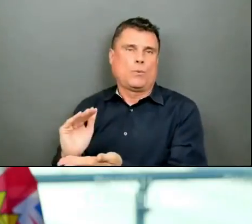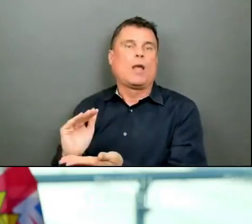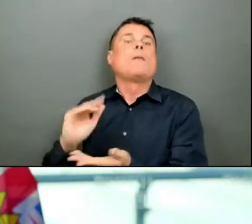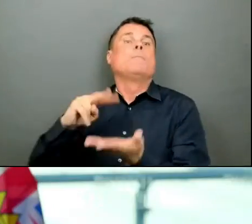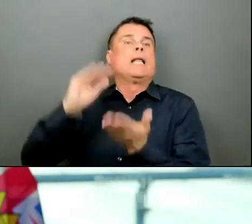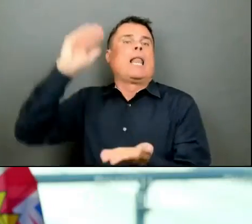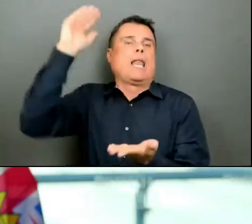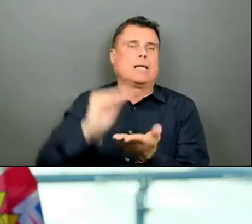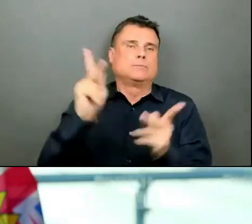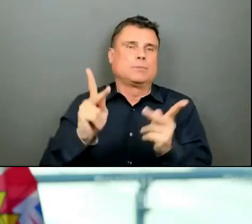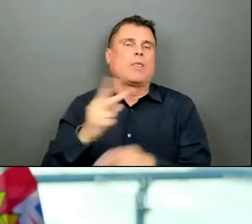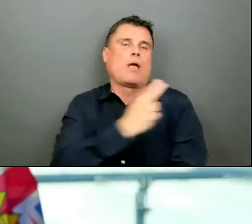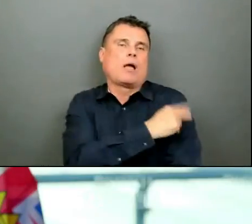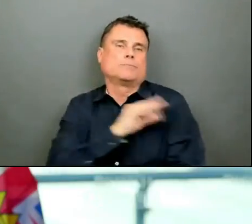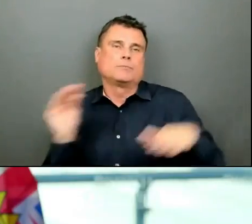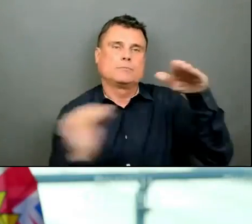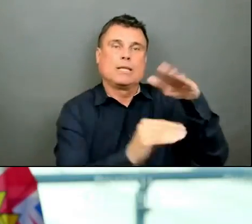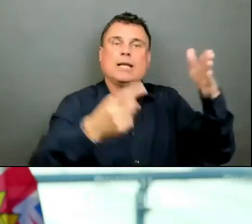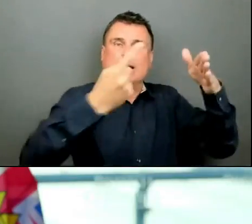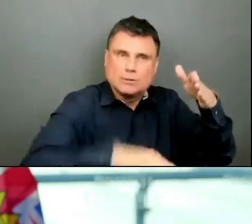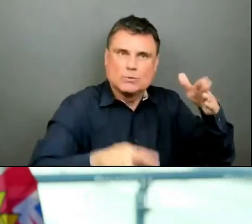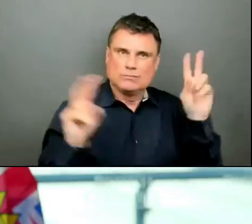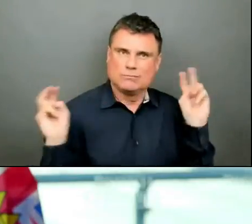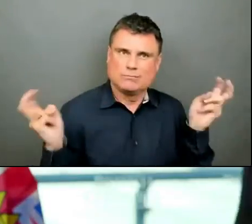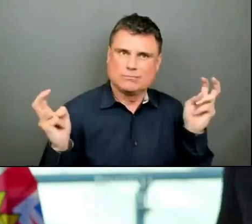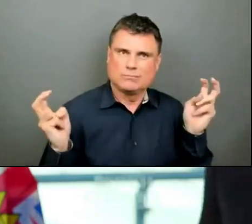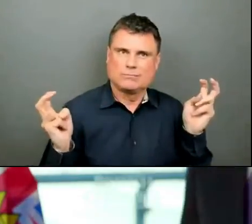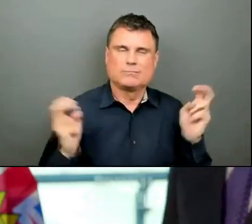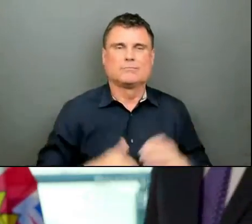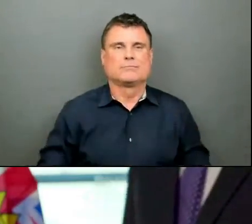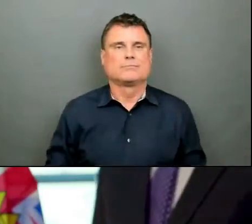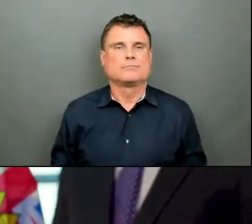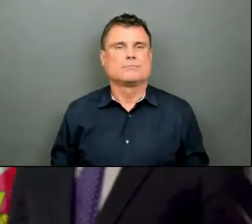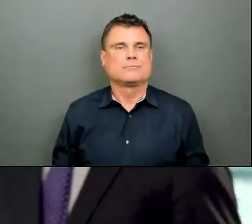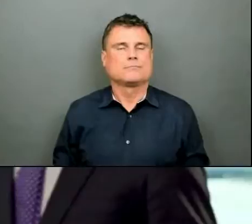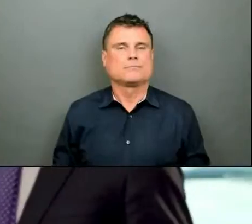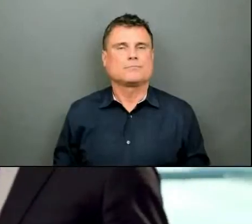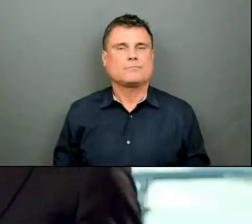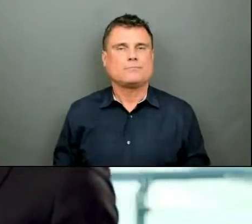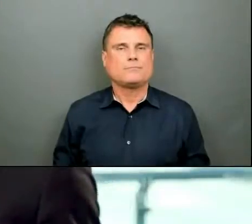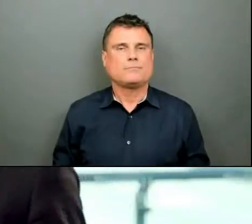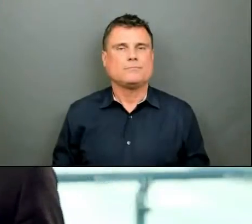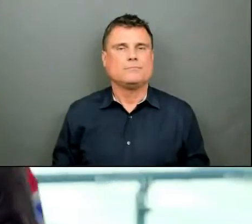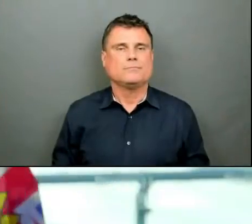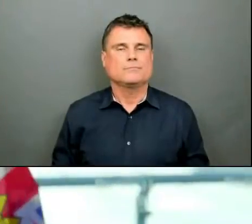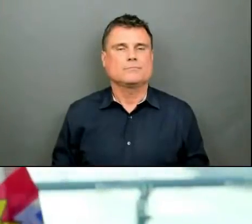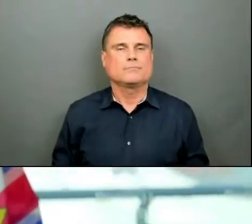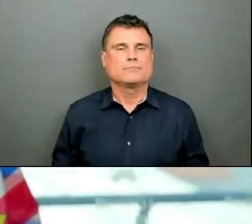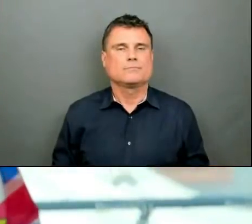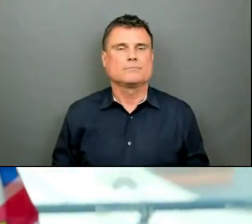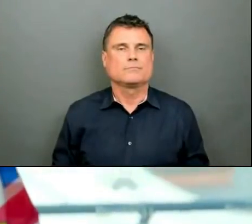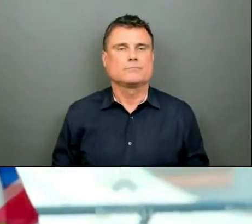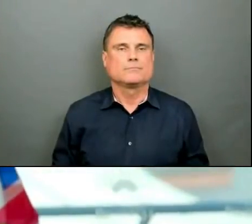next week. I won't take up